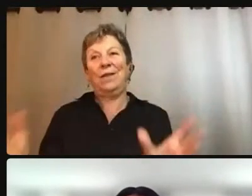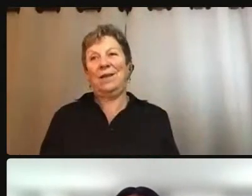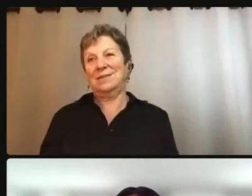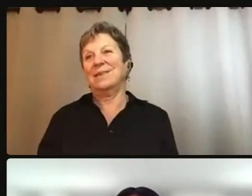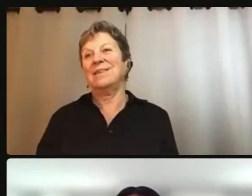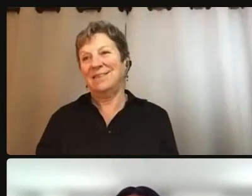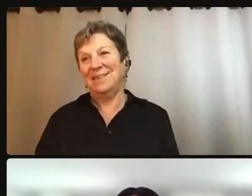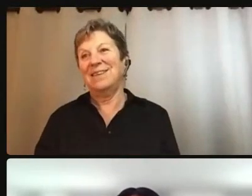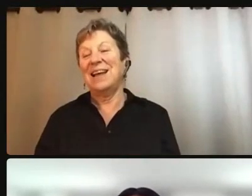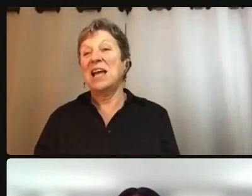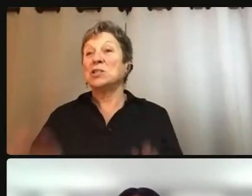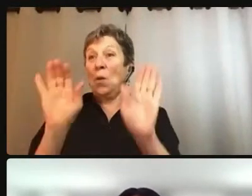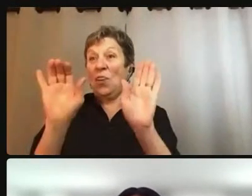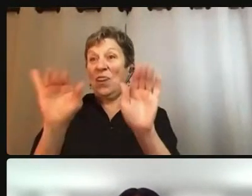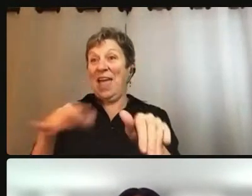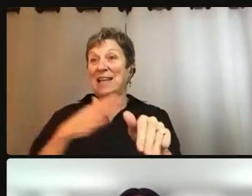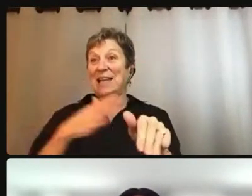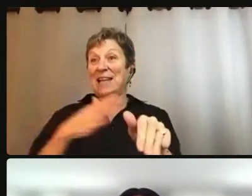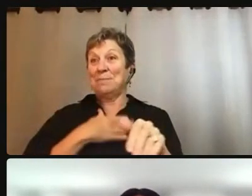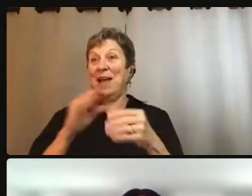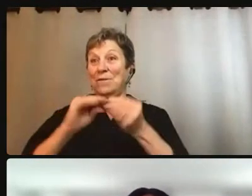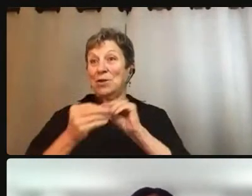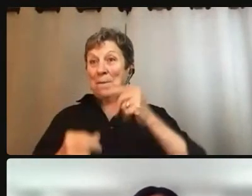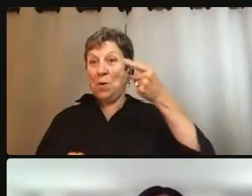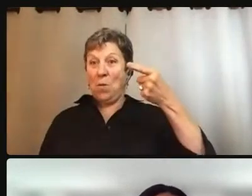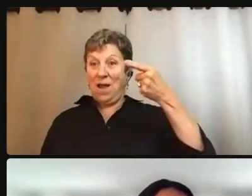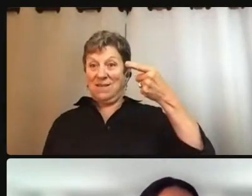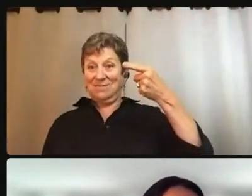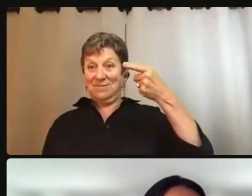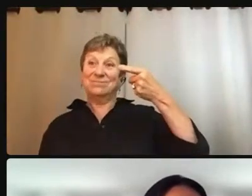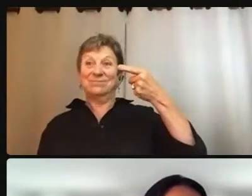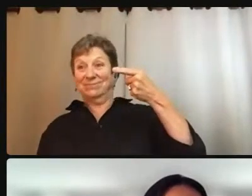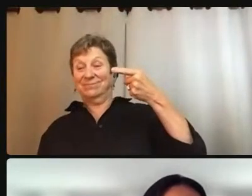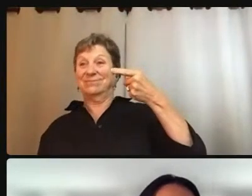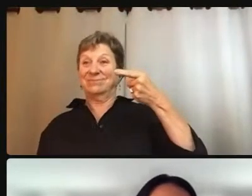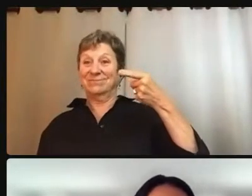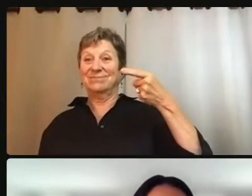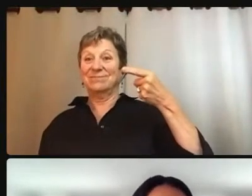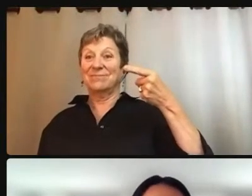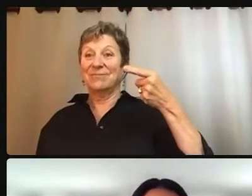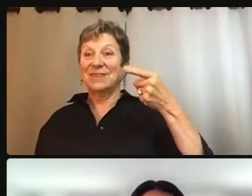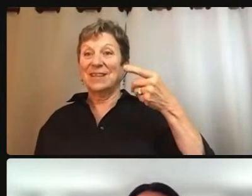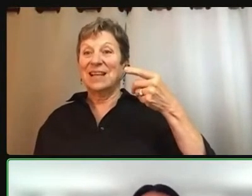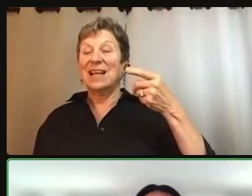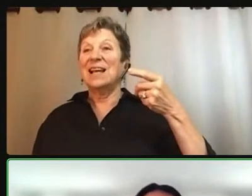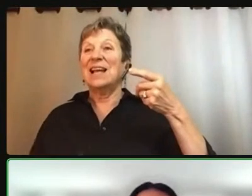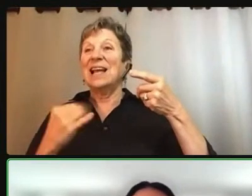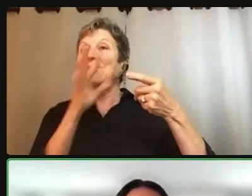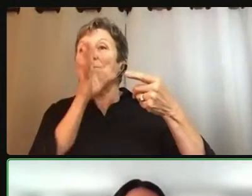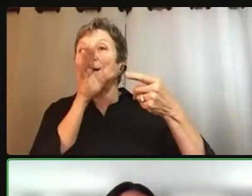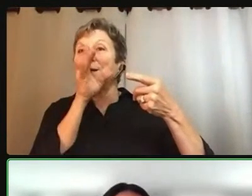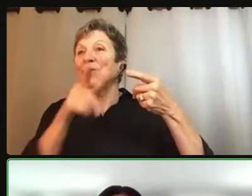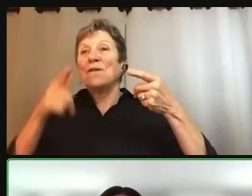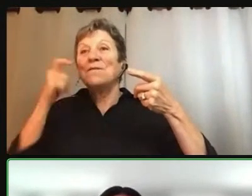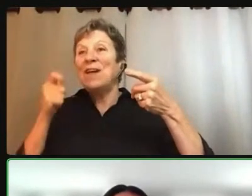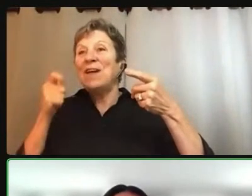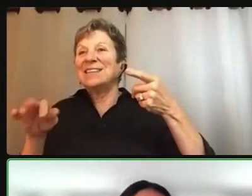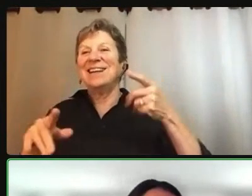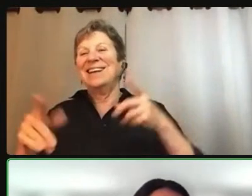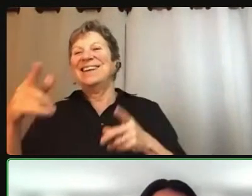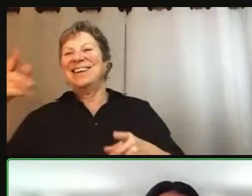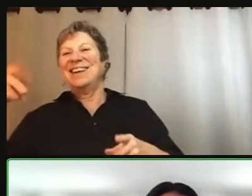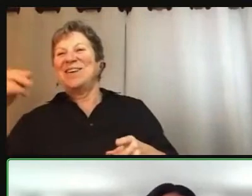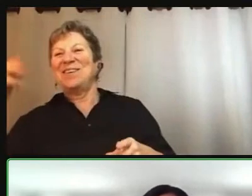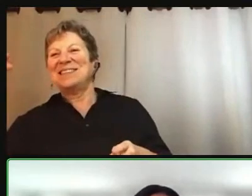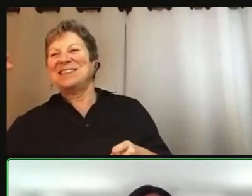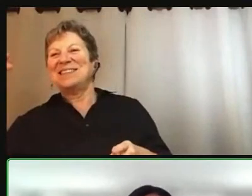WANT BUT THEY WON'T DO ANY